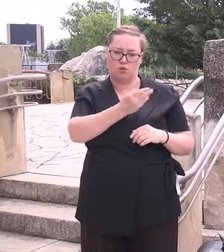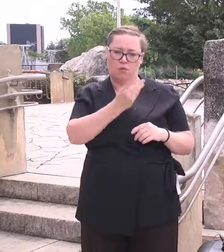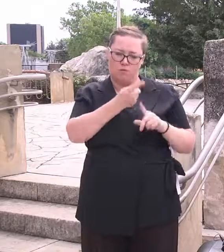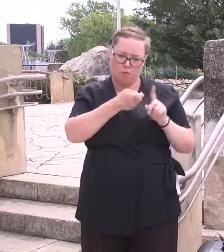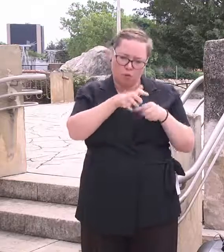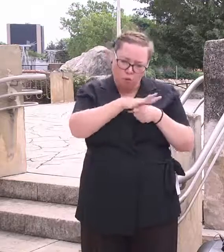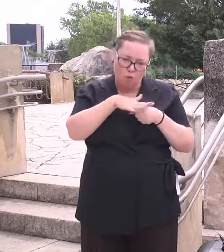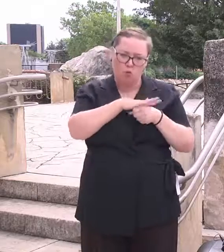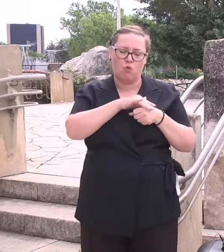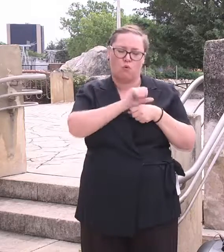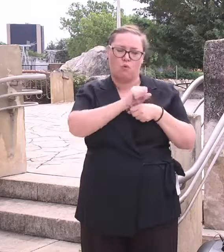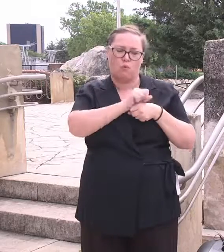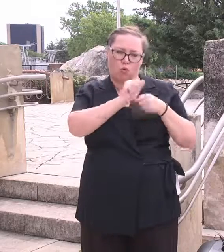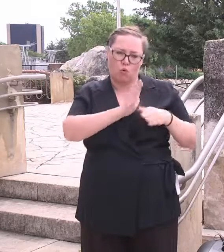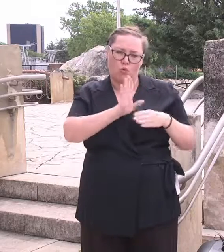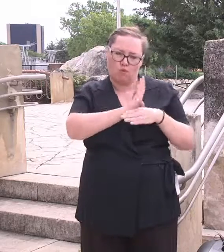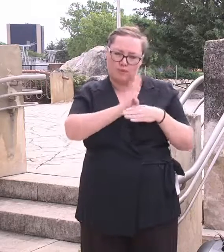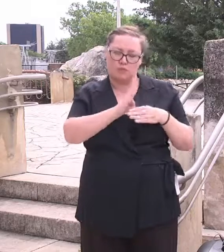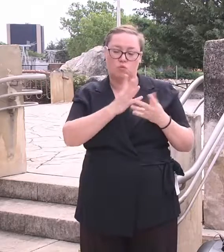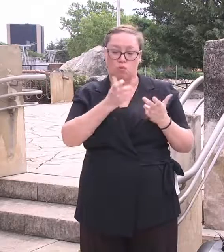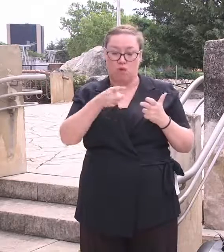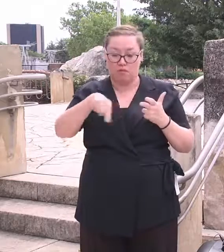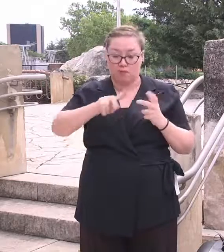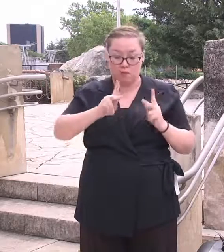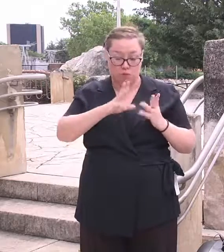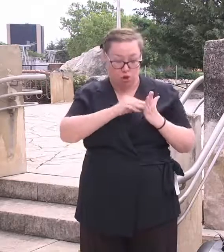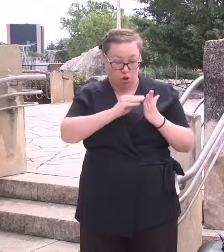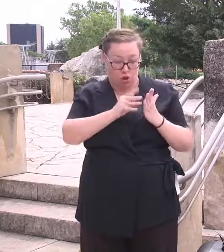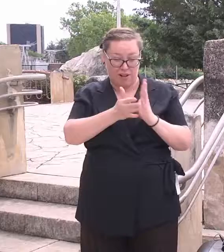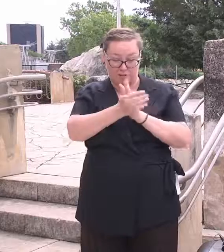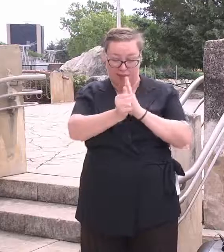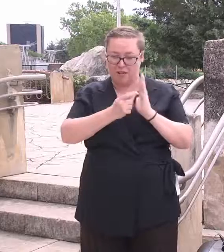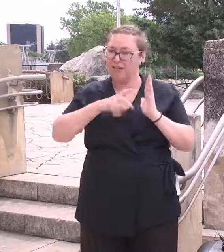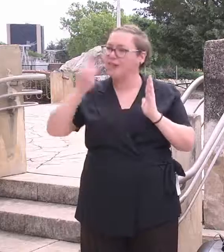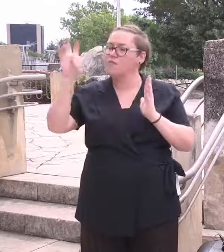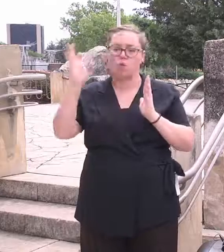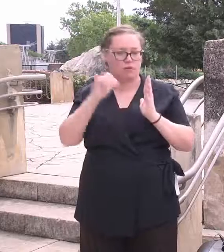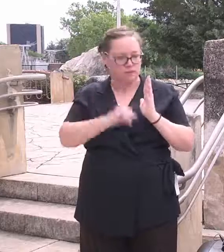want these talented young people to stay in this community to help them find their passion